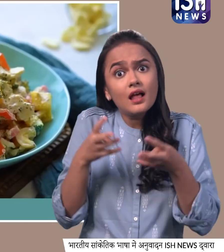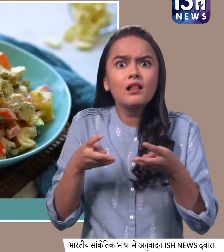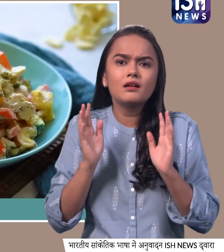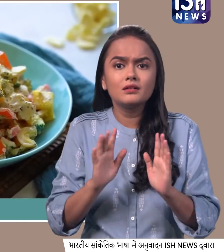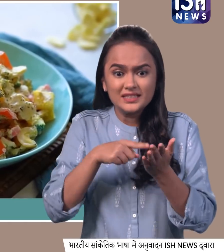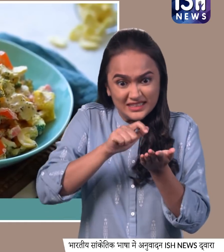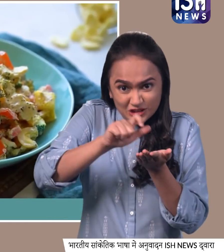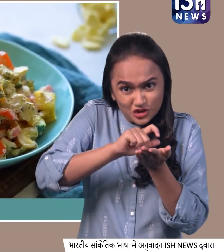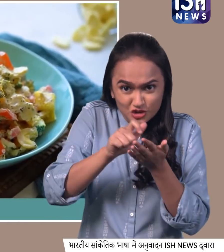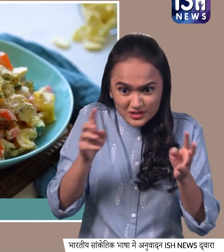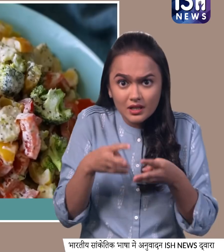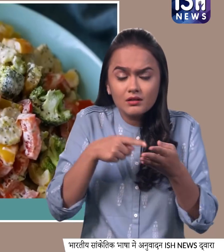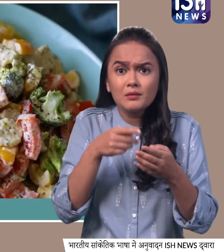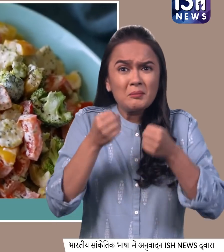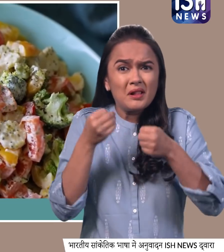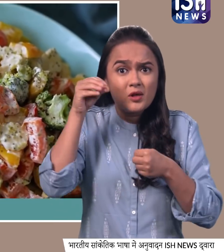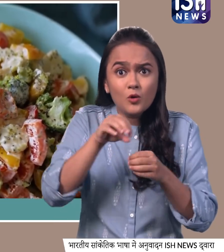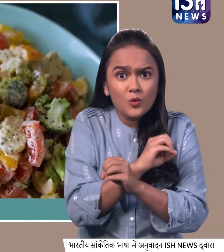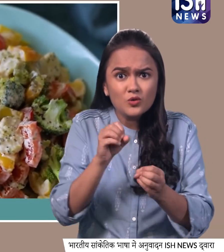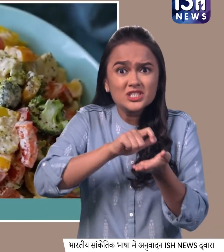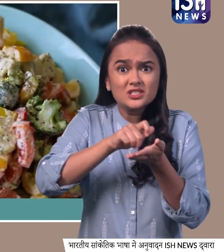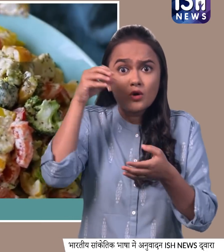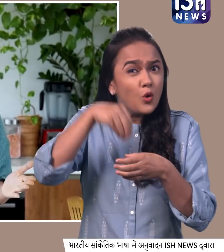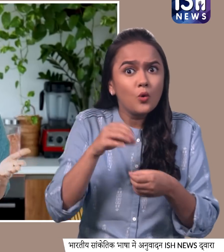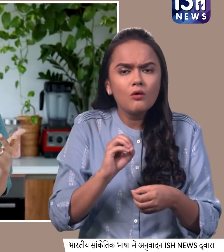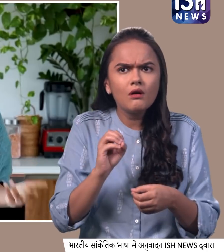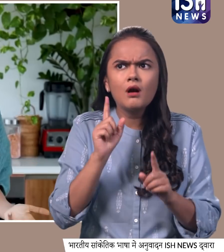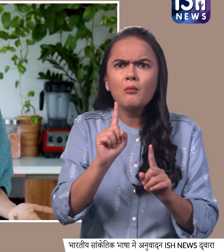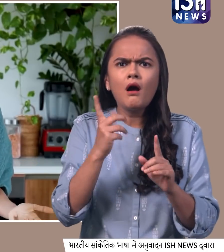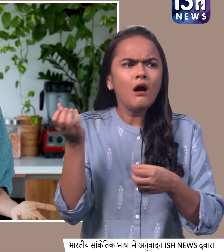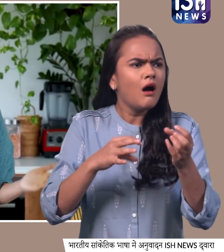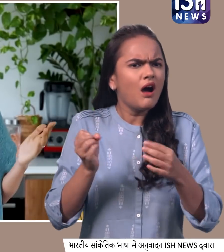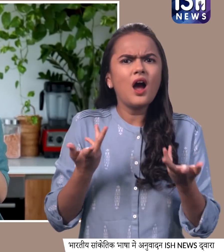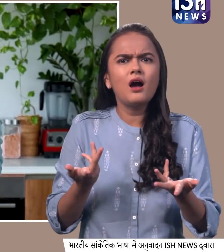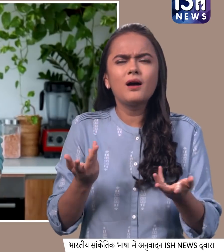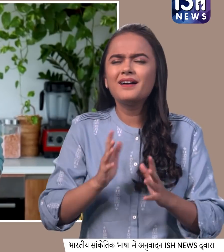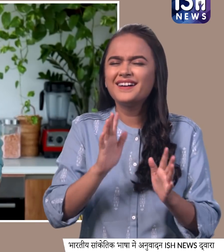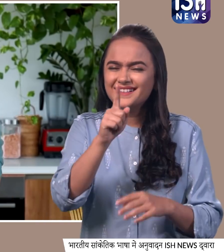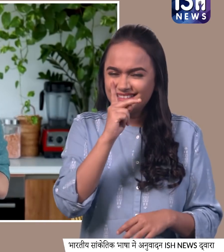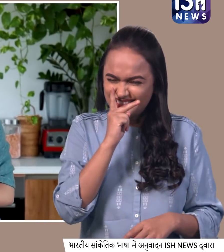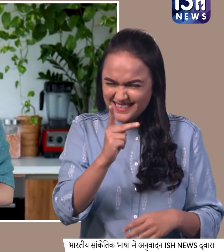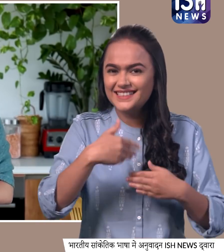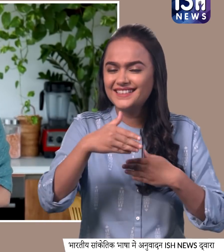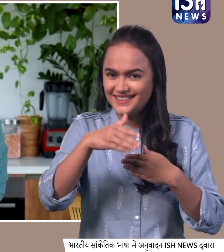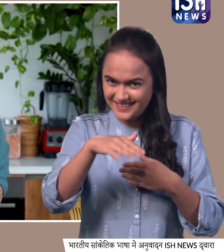A cheesy salad that has no milk or cheese Then how did we make it? Just keep watching